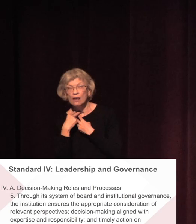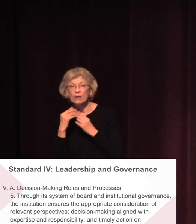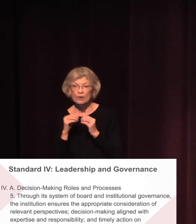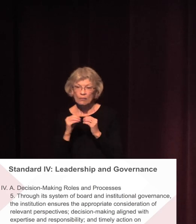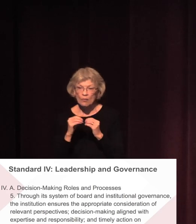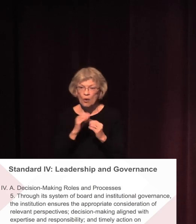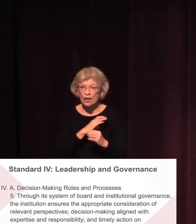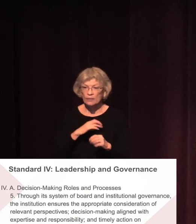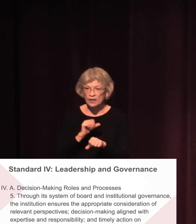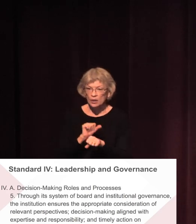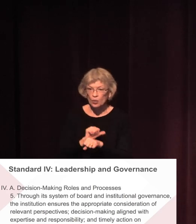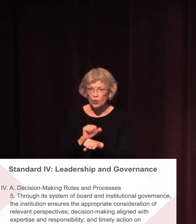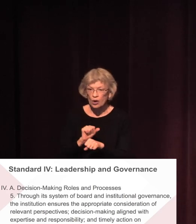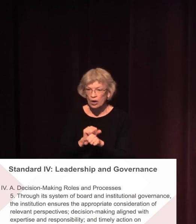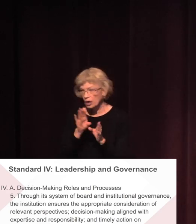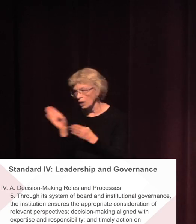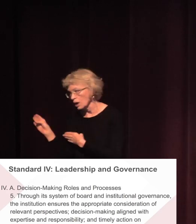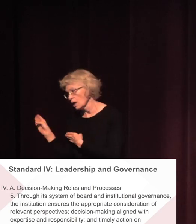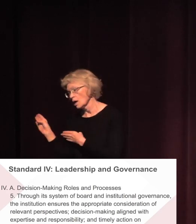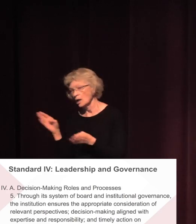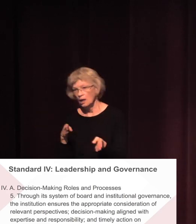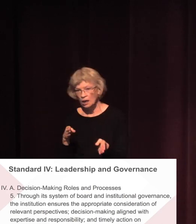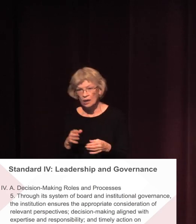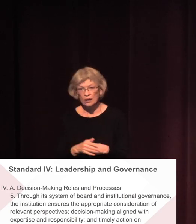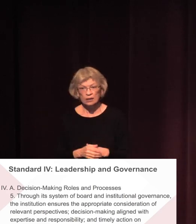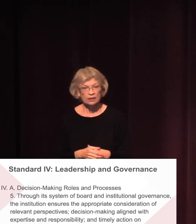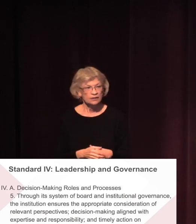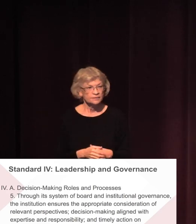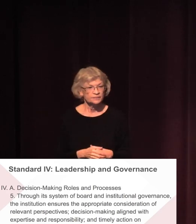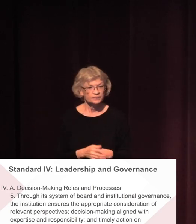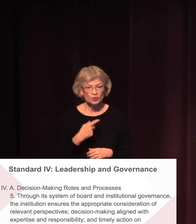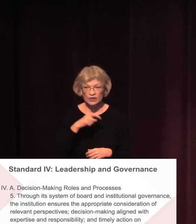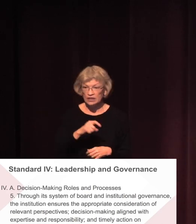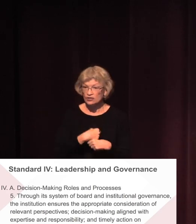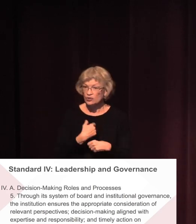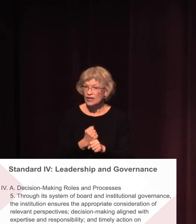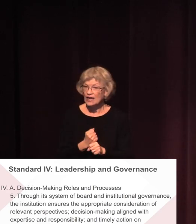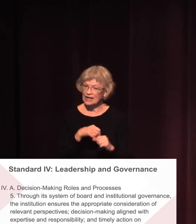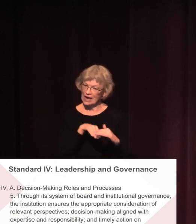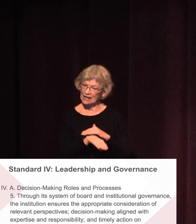increase our engagement and effectiveness, not bug us down with more committee work and time away from the work that we